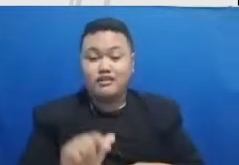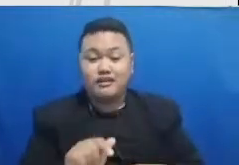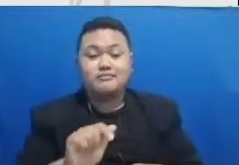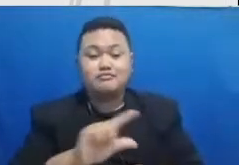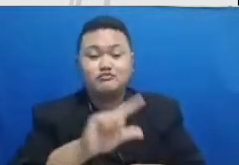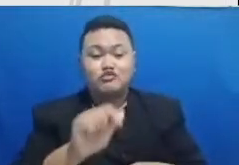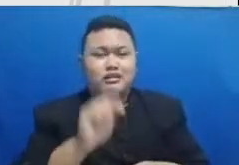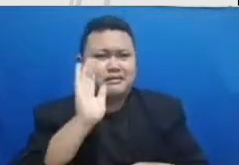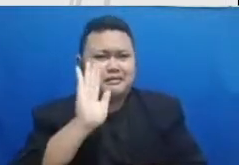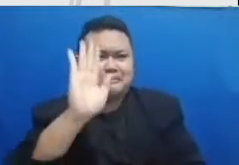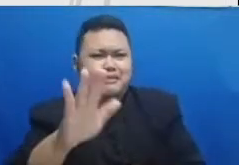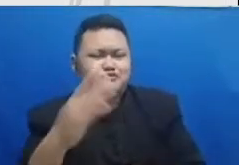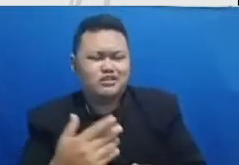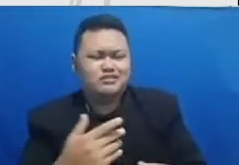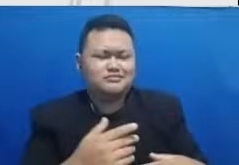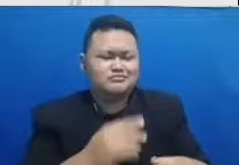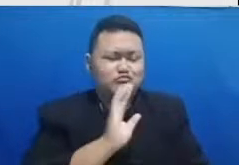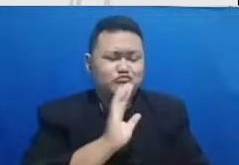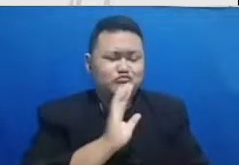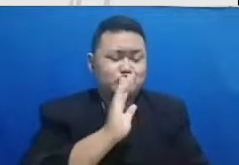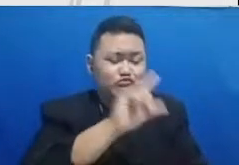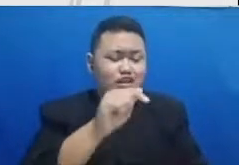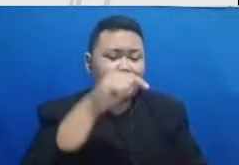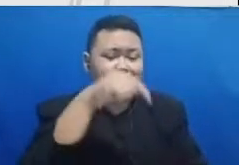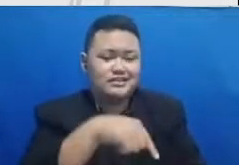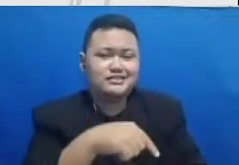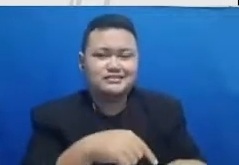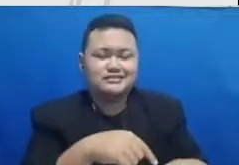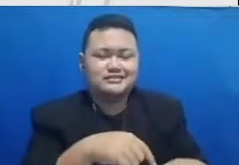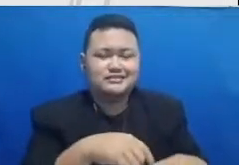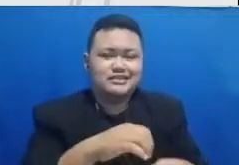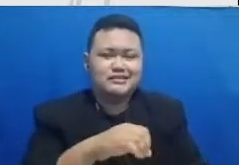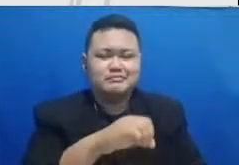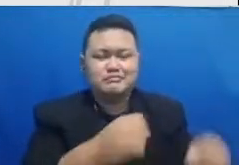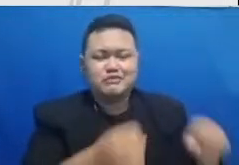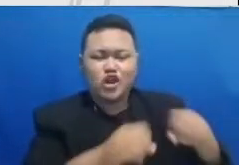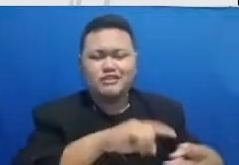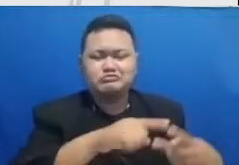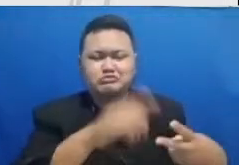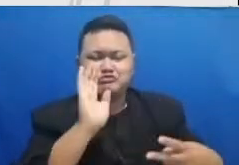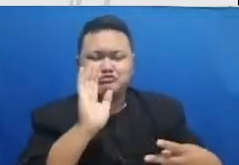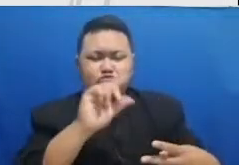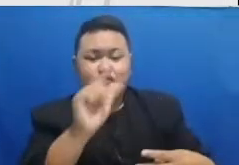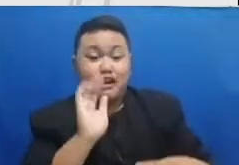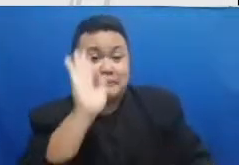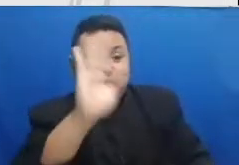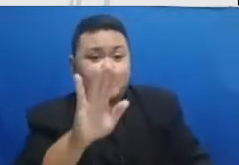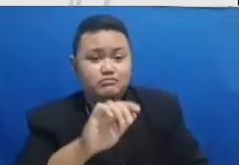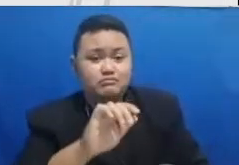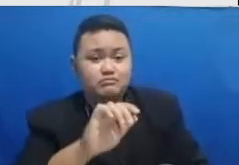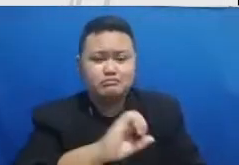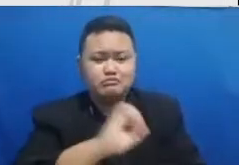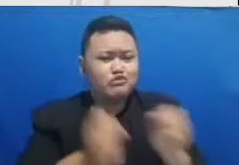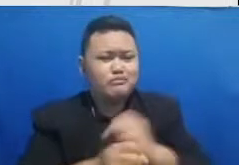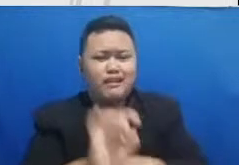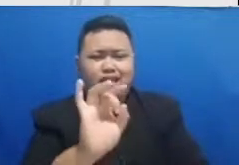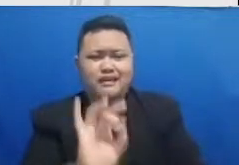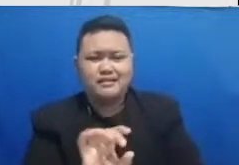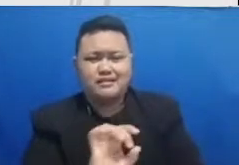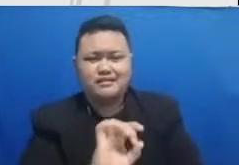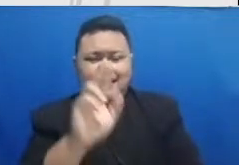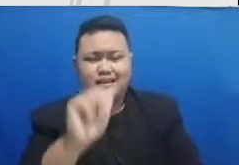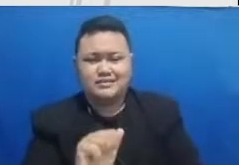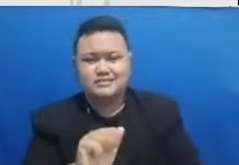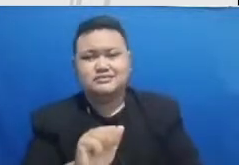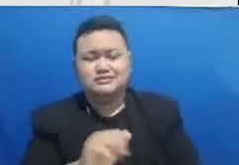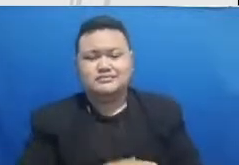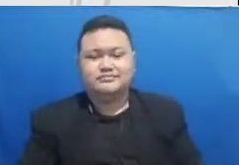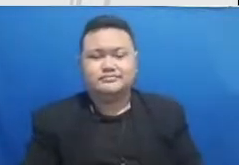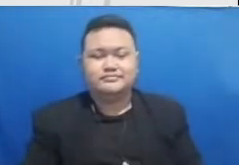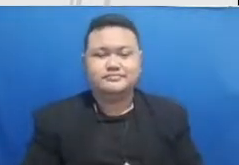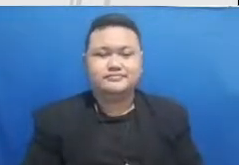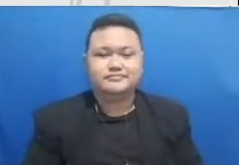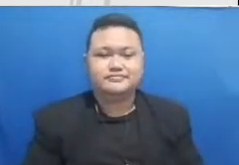This is one of the characteristics of using technology for the level of redefinition. One